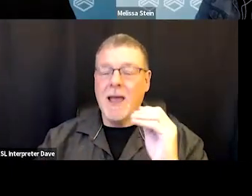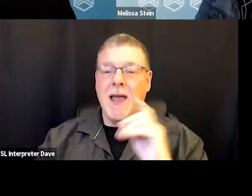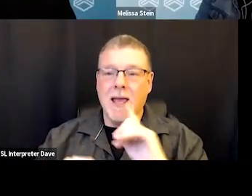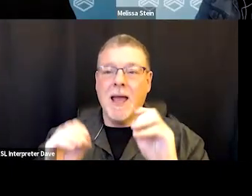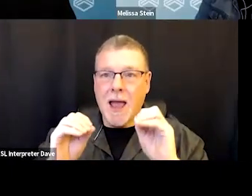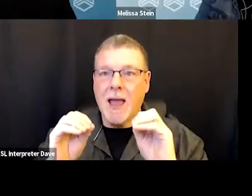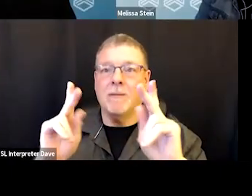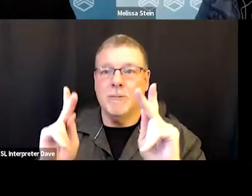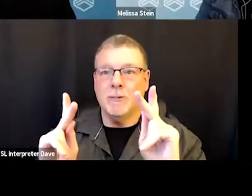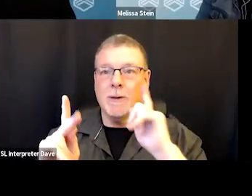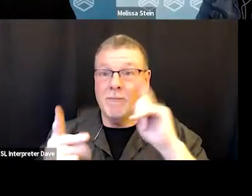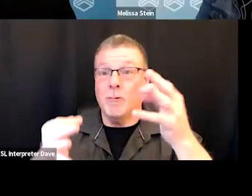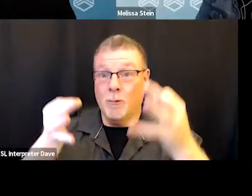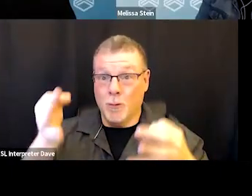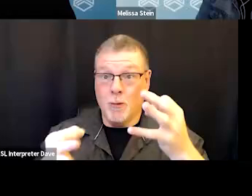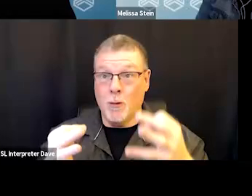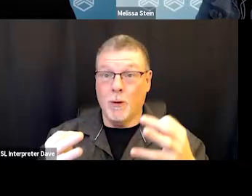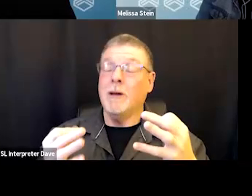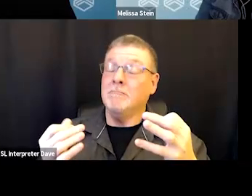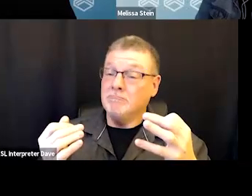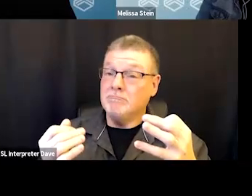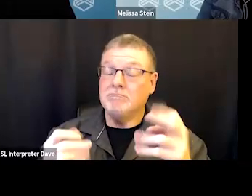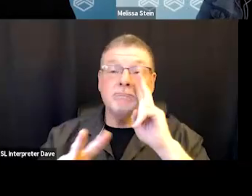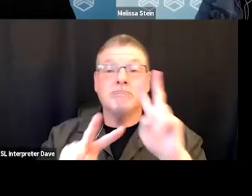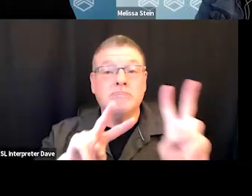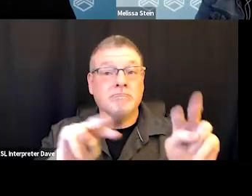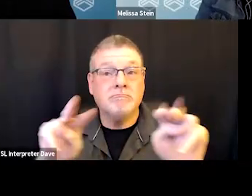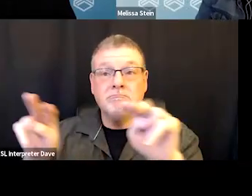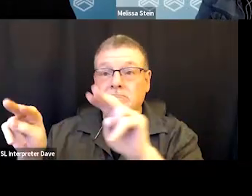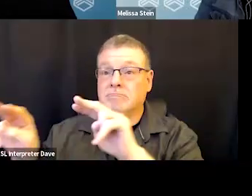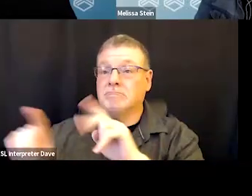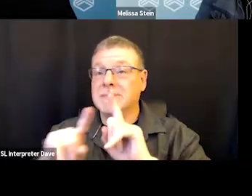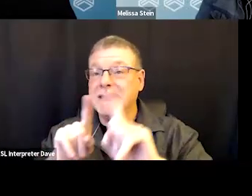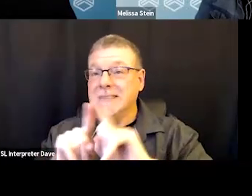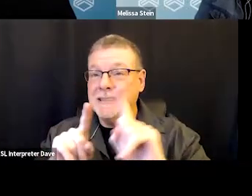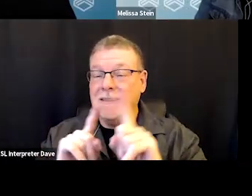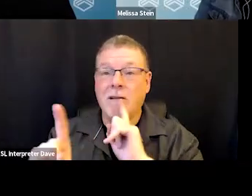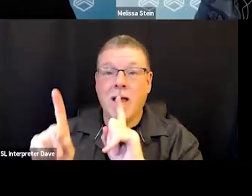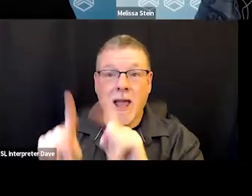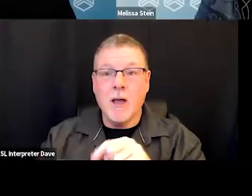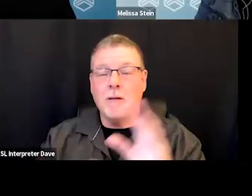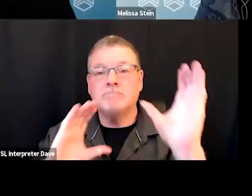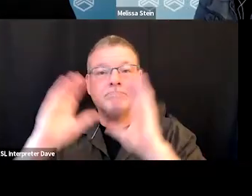for the courts to try out different solutions and to explore what works for them